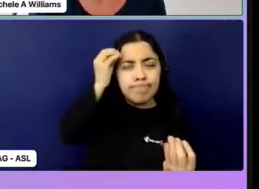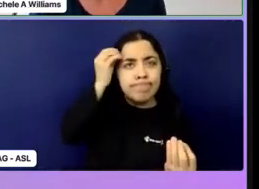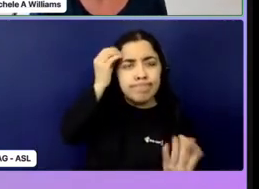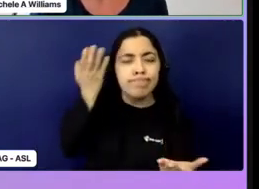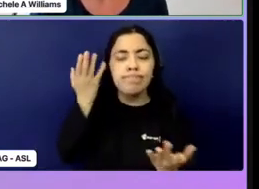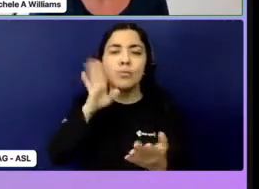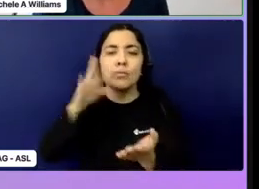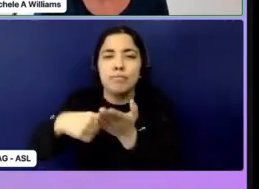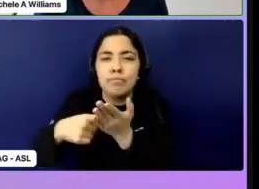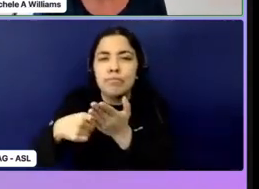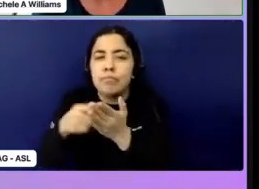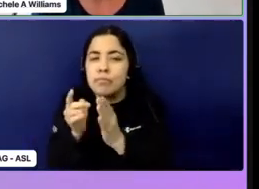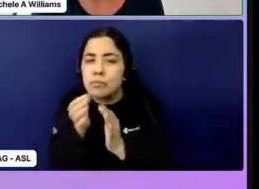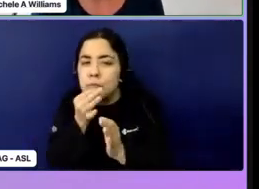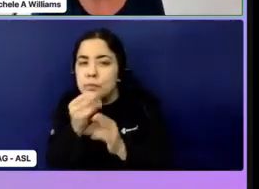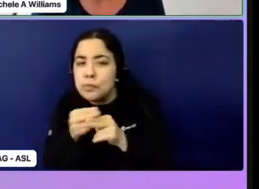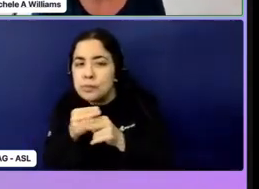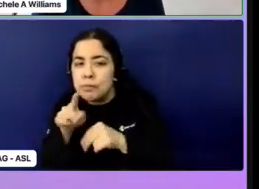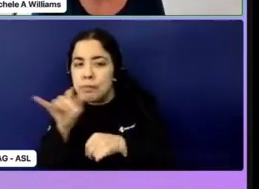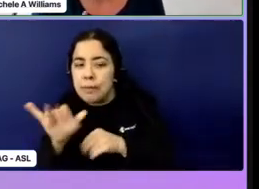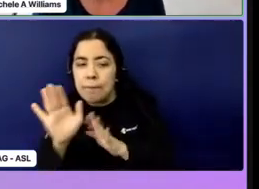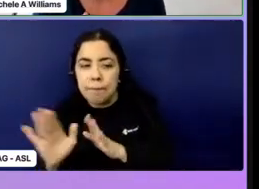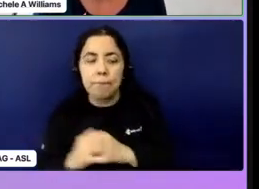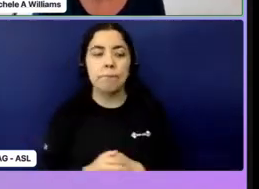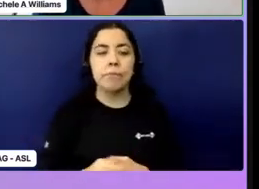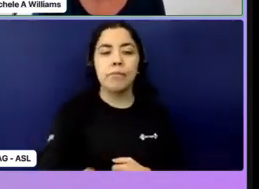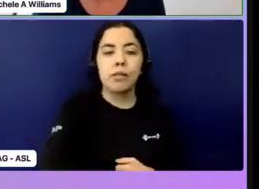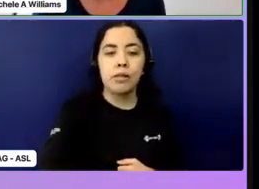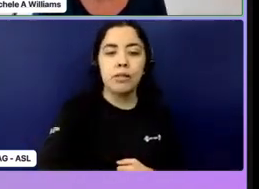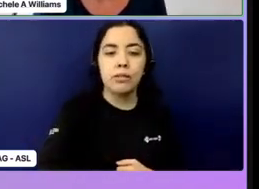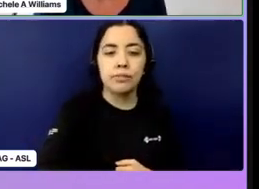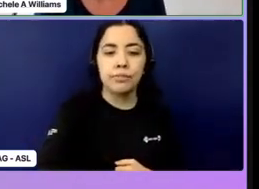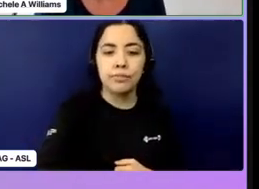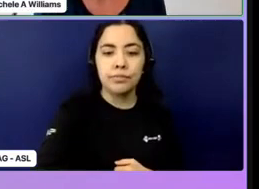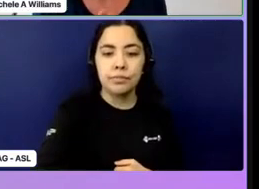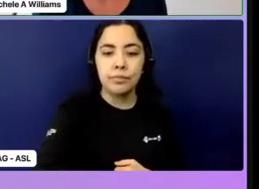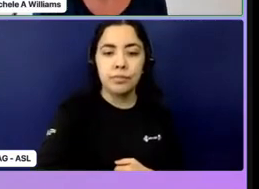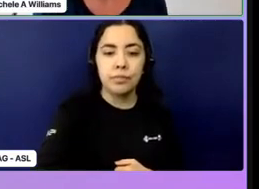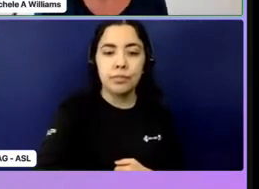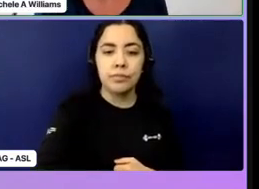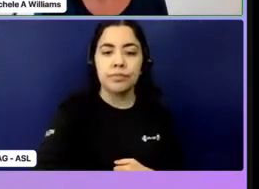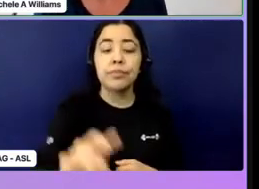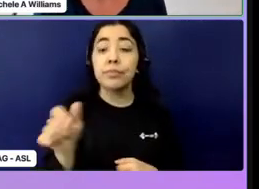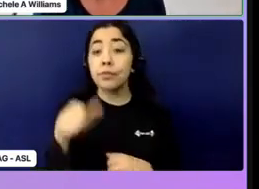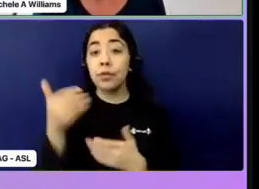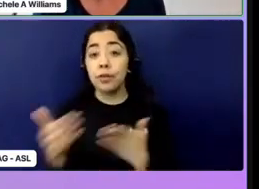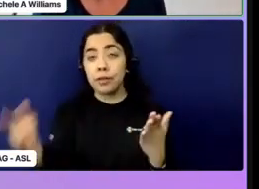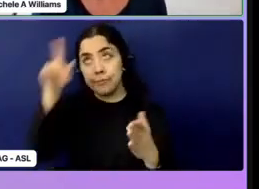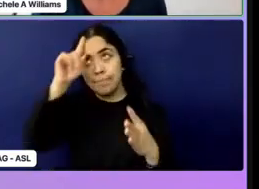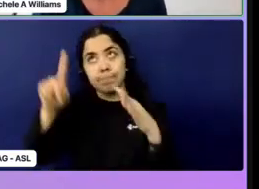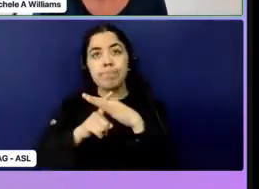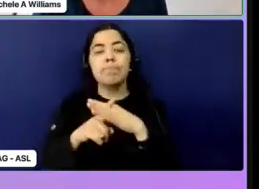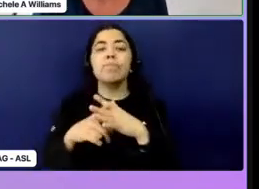thing to think keep in mind and we are going to spend a little bit more time on that in just a a moment. However,